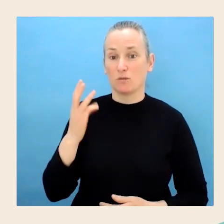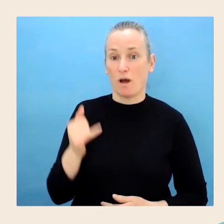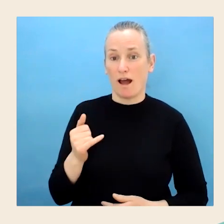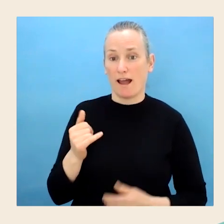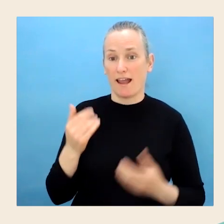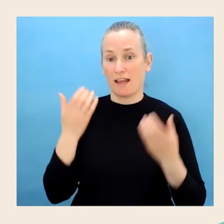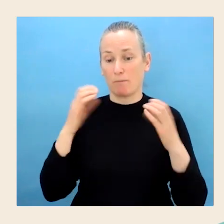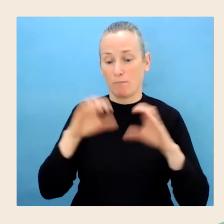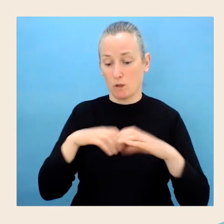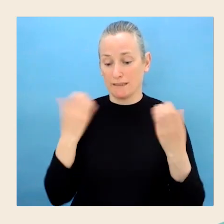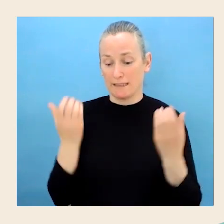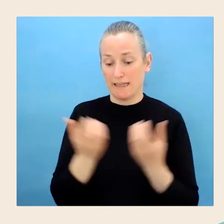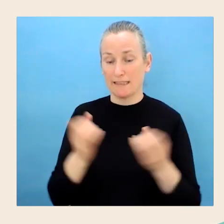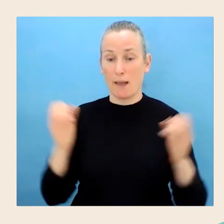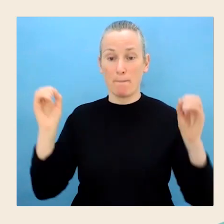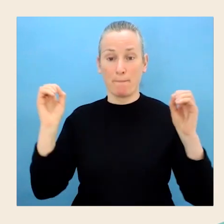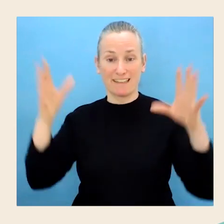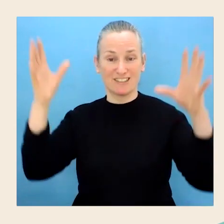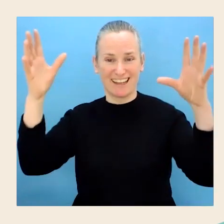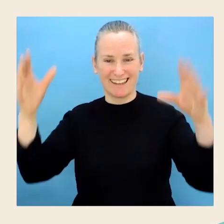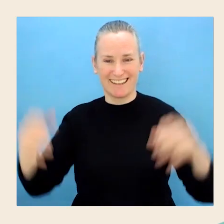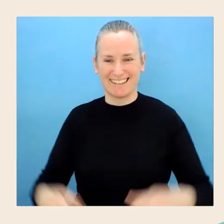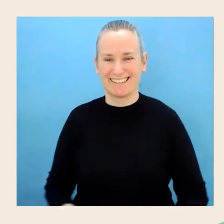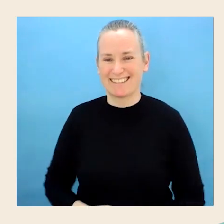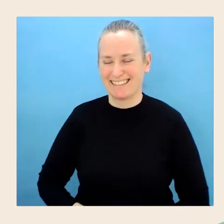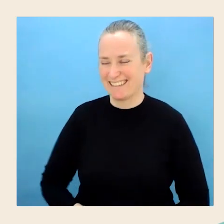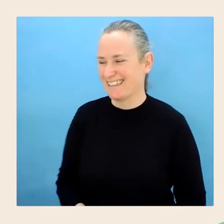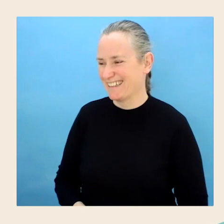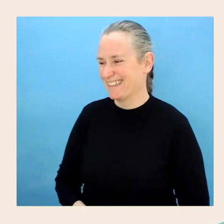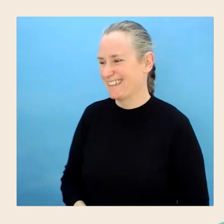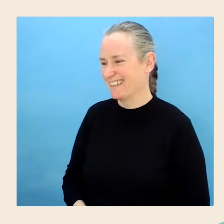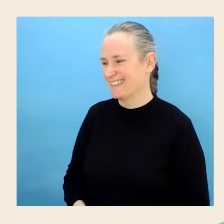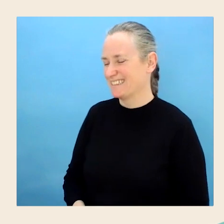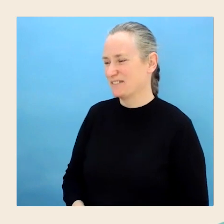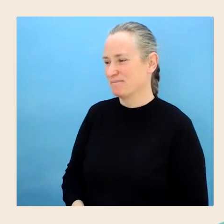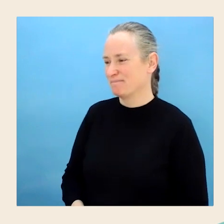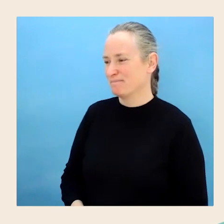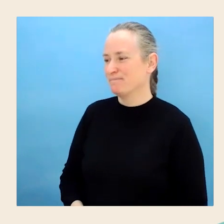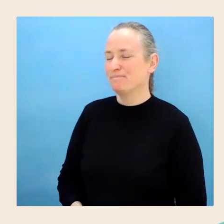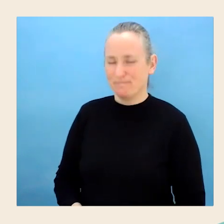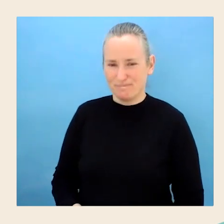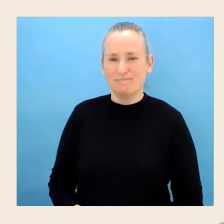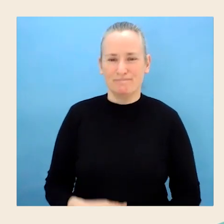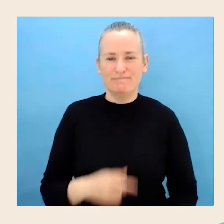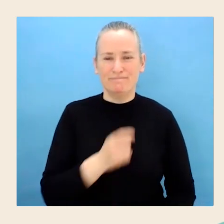Yeah, that is so true. And I think what is incredibly important about the book is that it doesn't define,